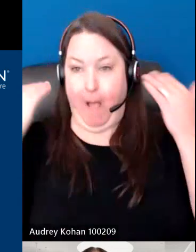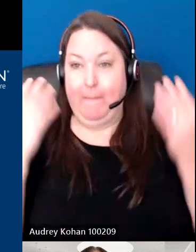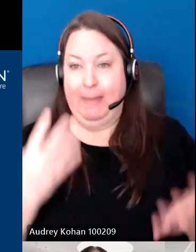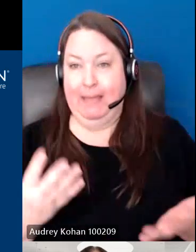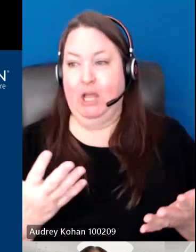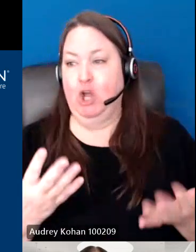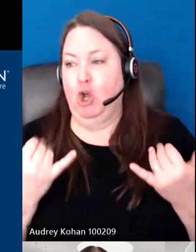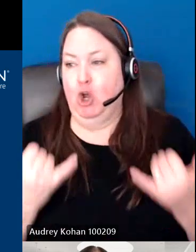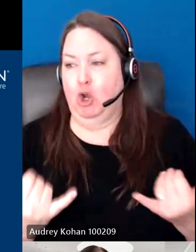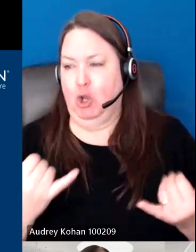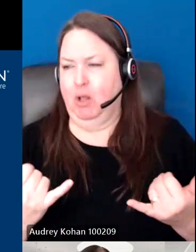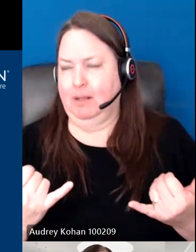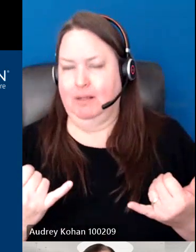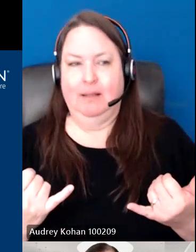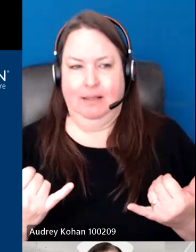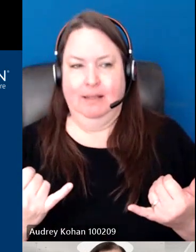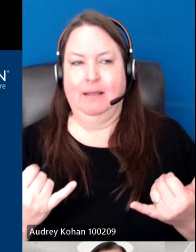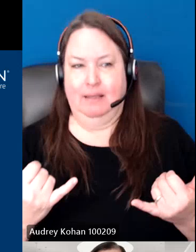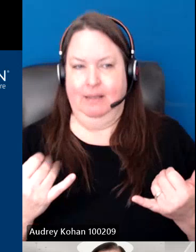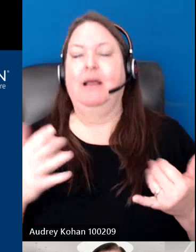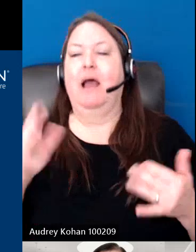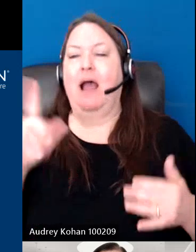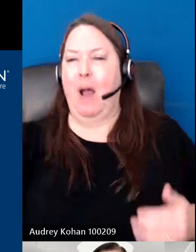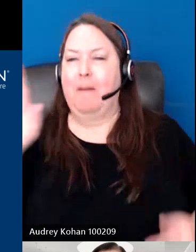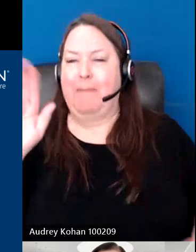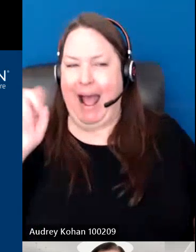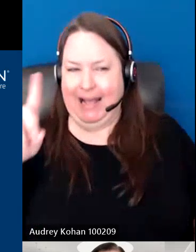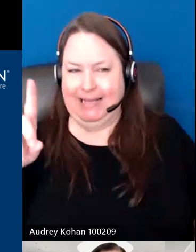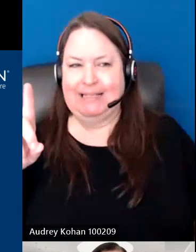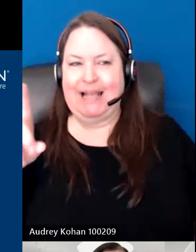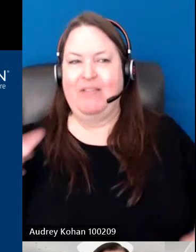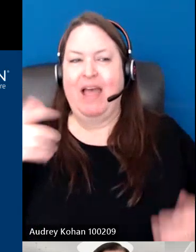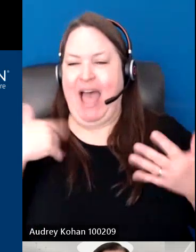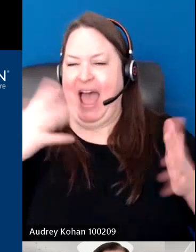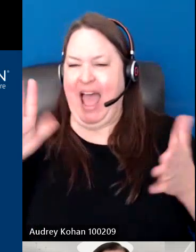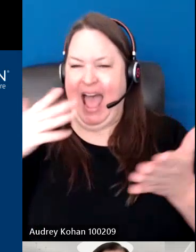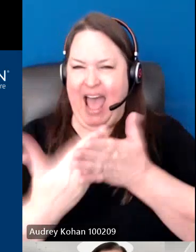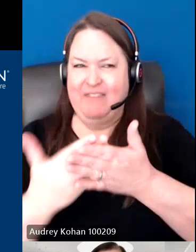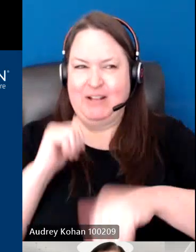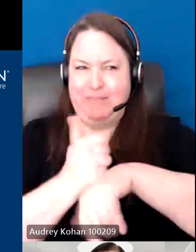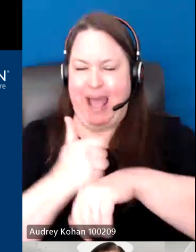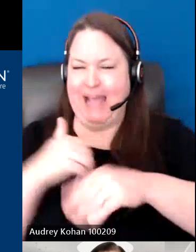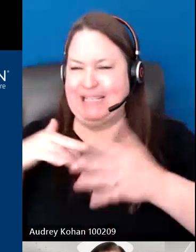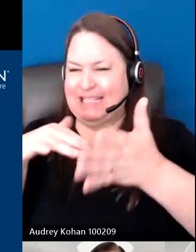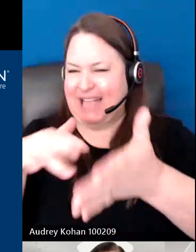O2 sap machines are biased right uh they've had evidence-based studies that came out after Co or